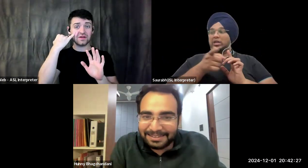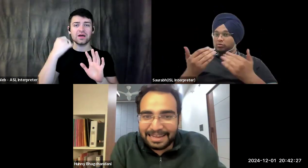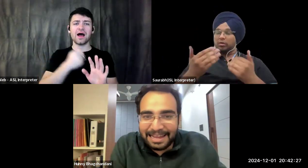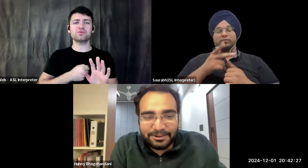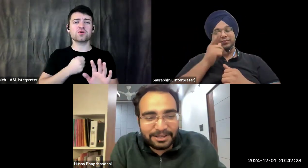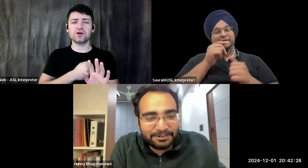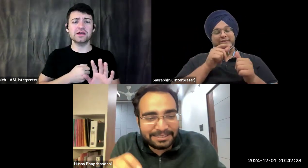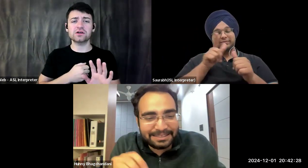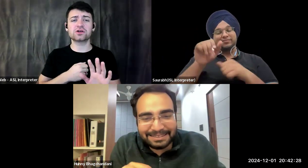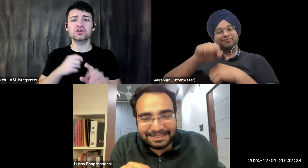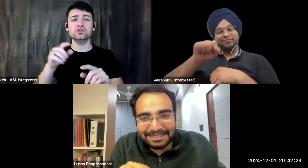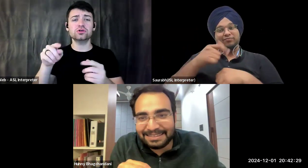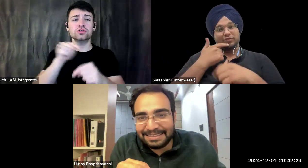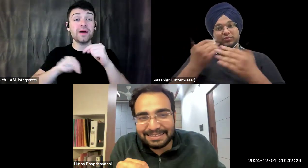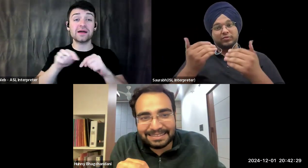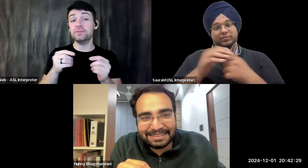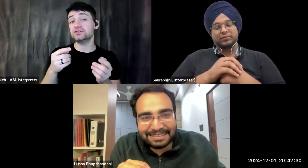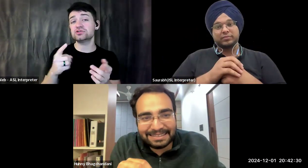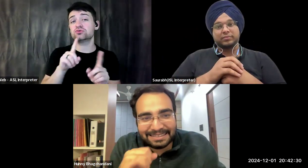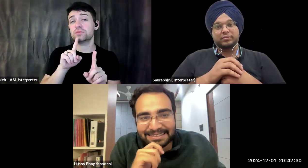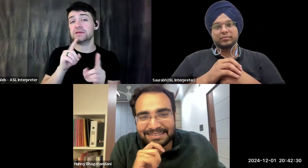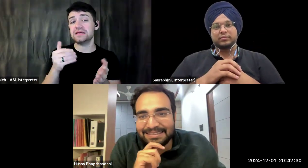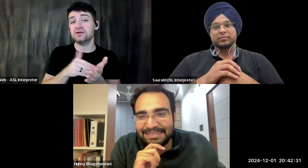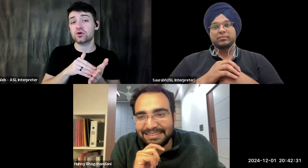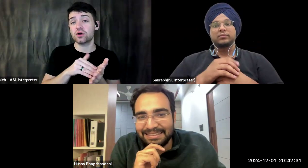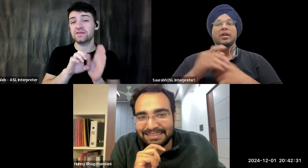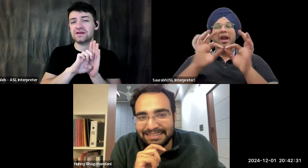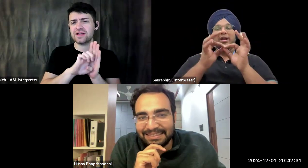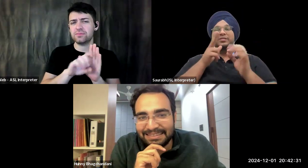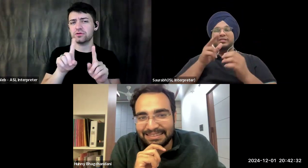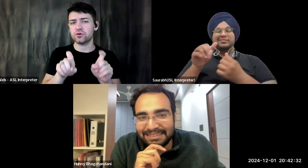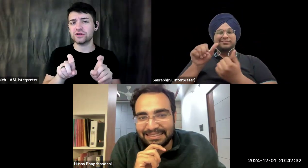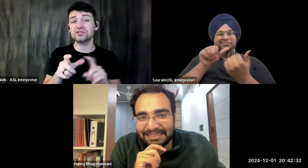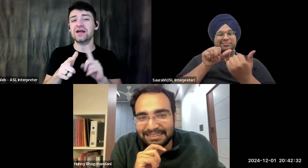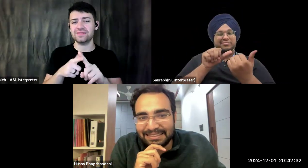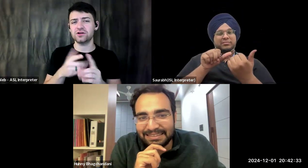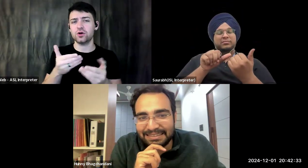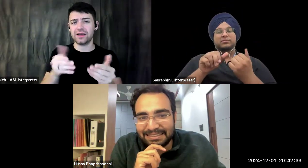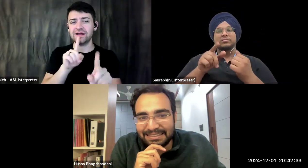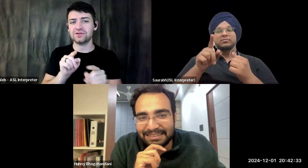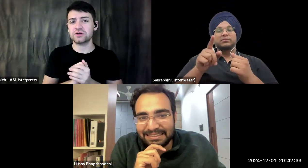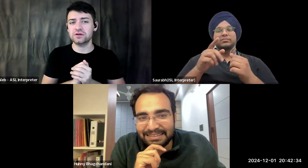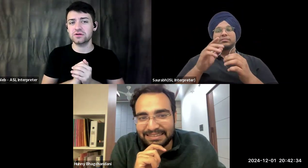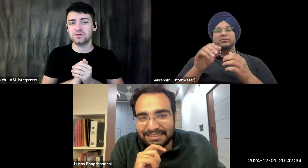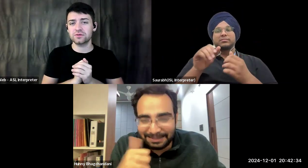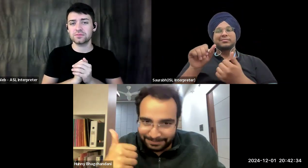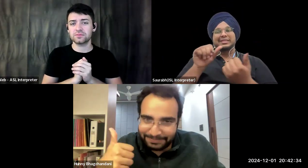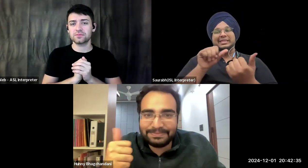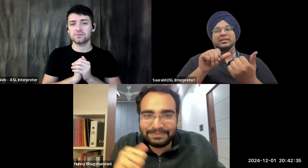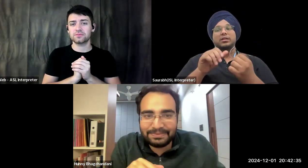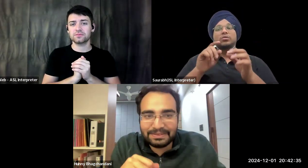[Interpreter speaking] I'm so sorry. Could you back up and just repeat the example or the question and then go ahead and answer it?